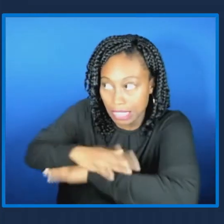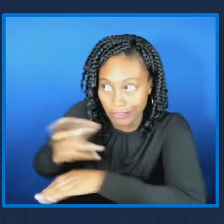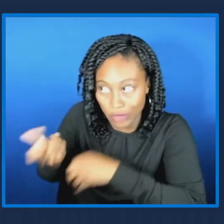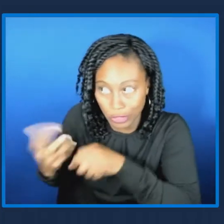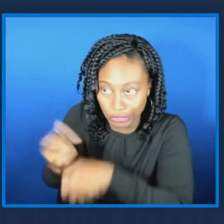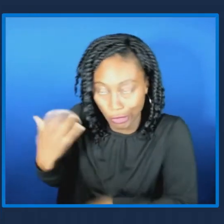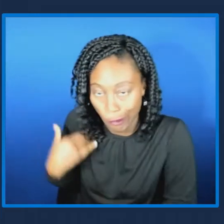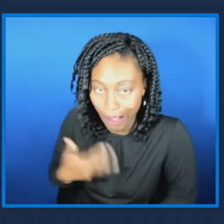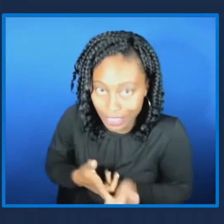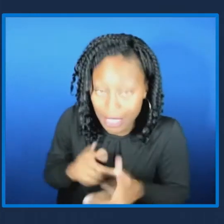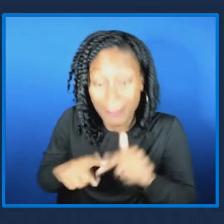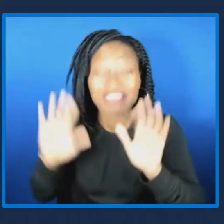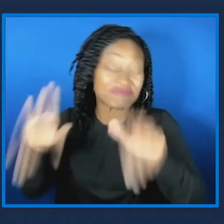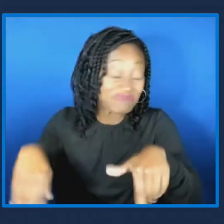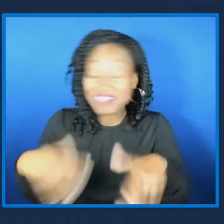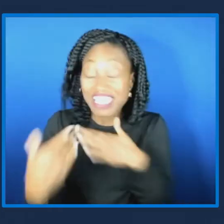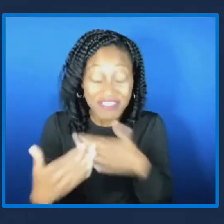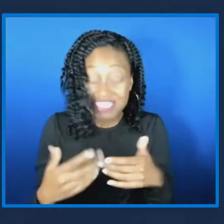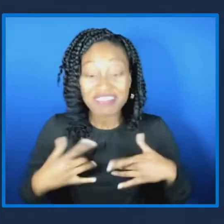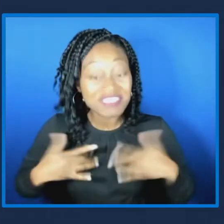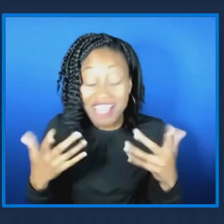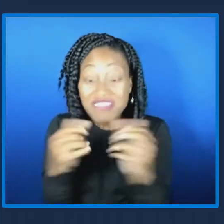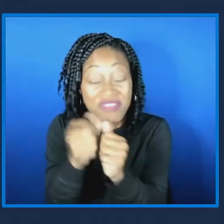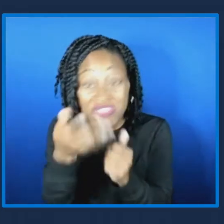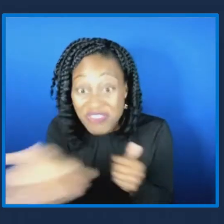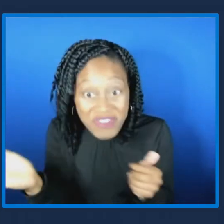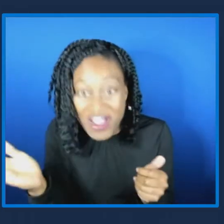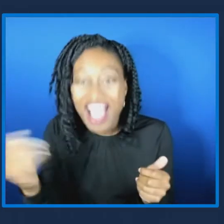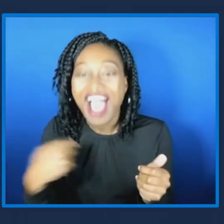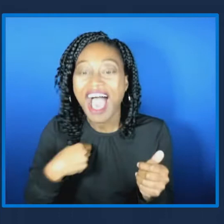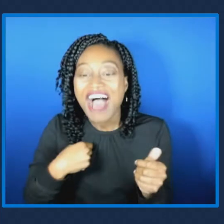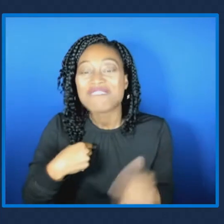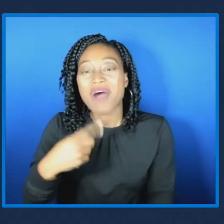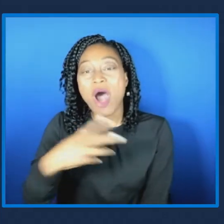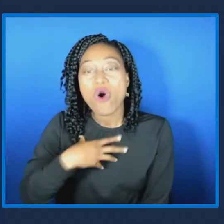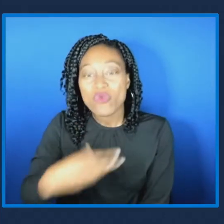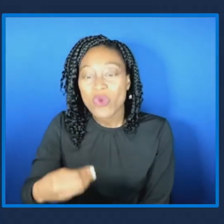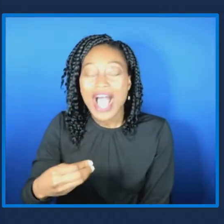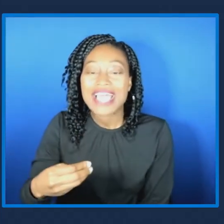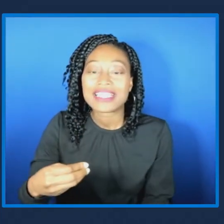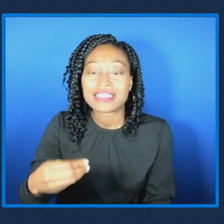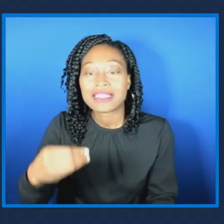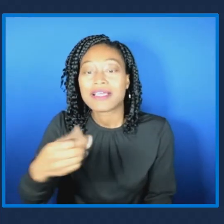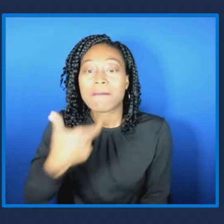I'm a white British male with a graying beard and I've got a large headset on.